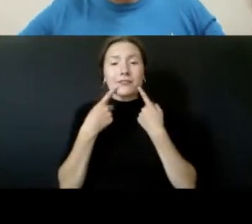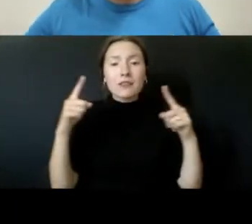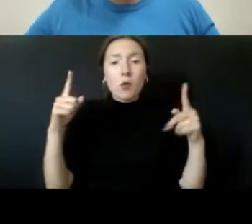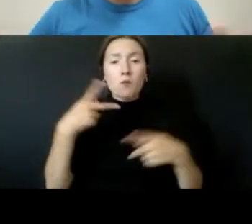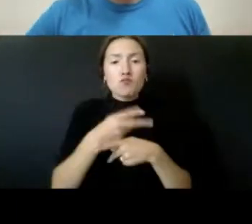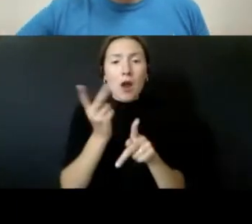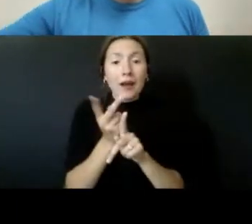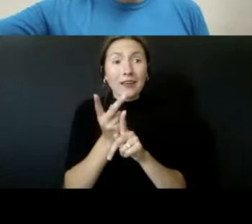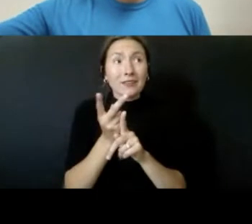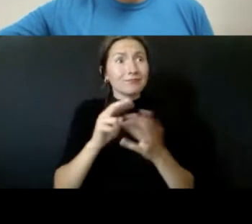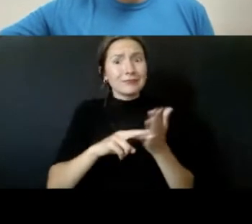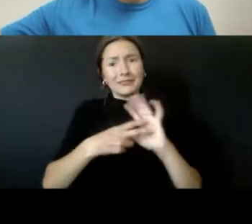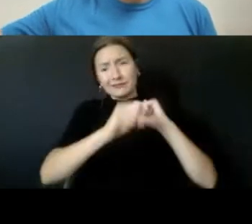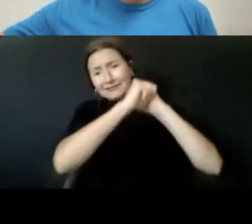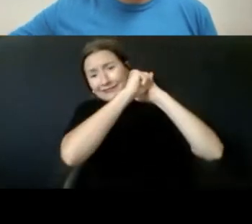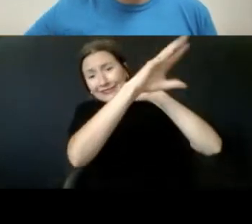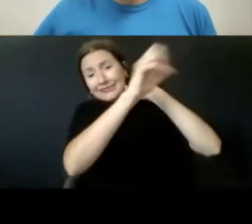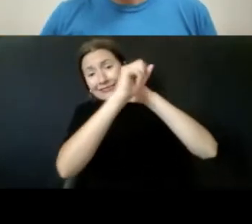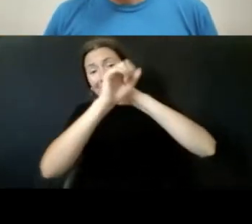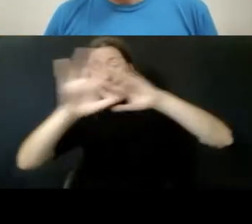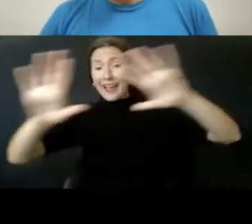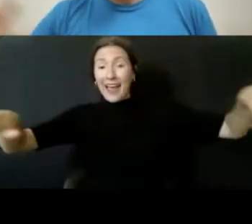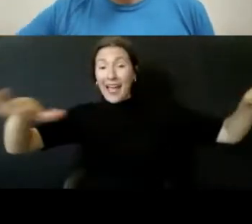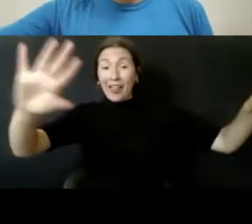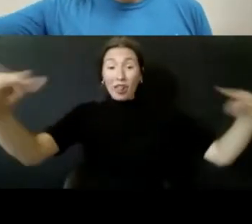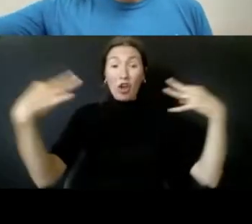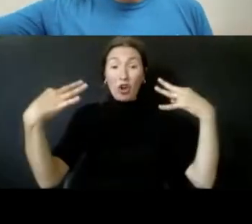friend that's not even in the e-learning industry this is what i learned today and this is who i